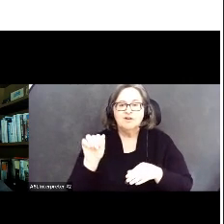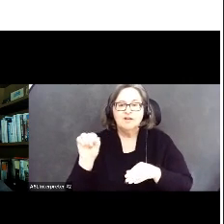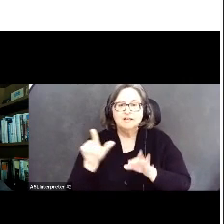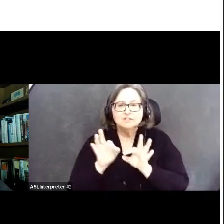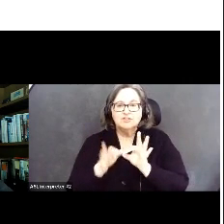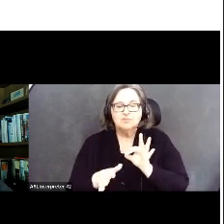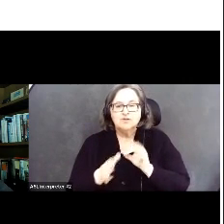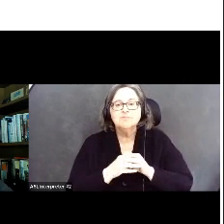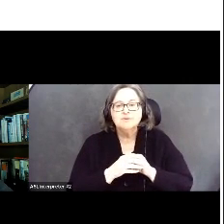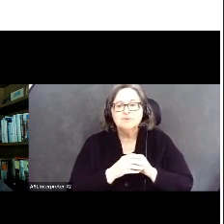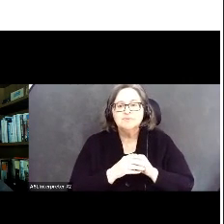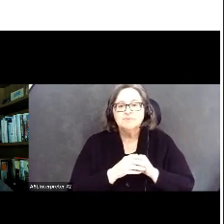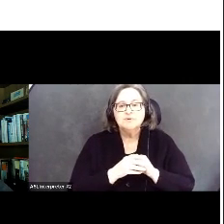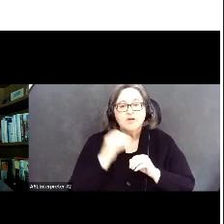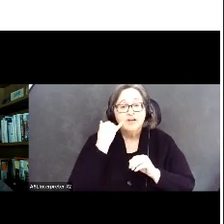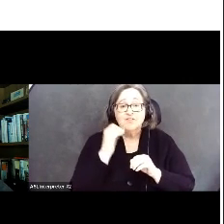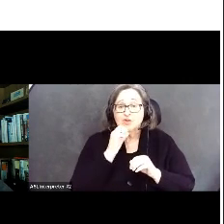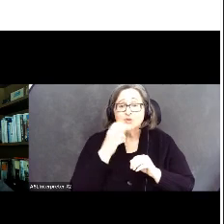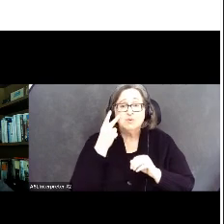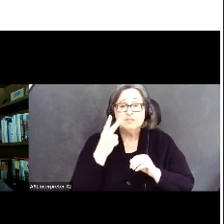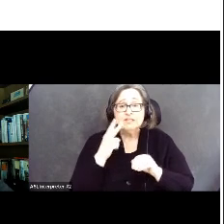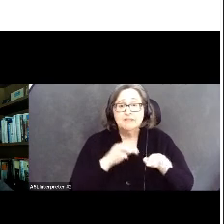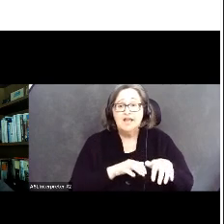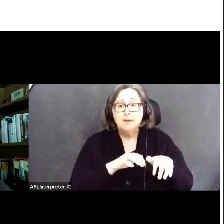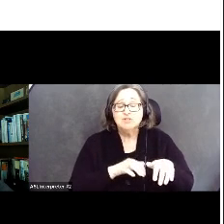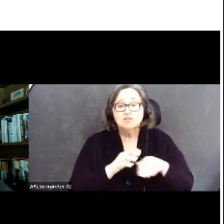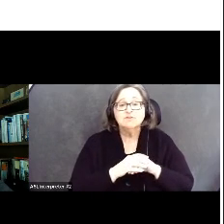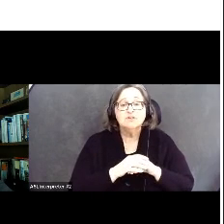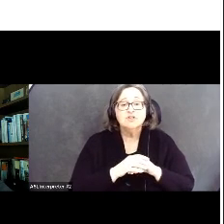an ASL interpreter. If you don't see the captioning, there should be a button on